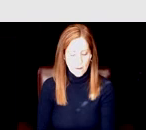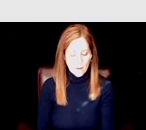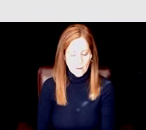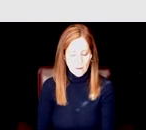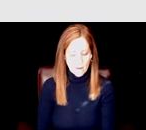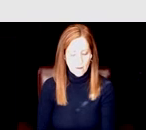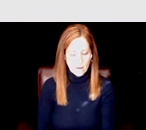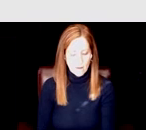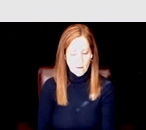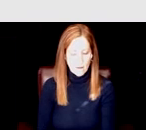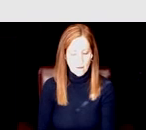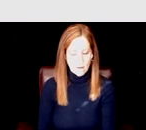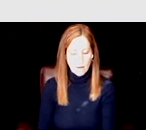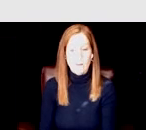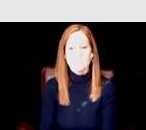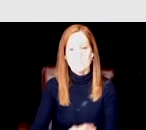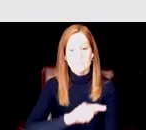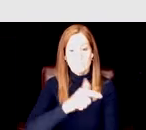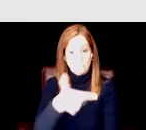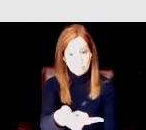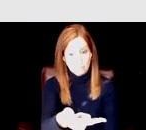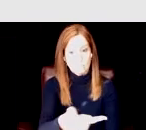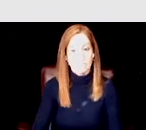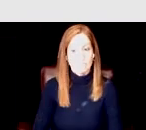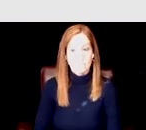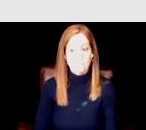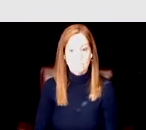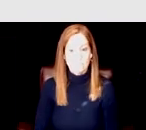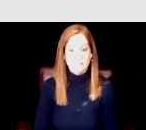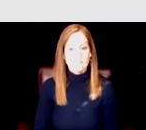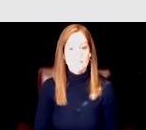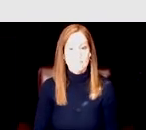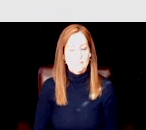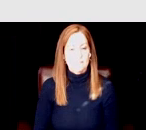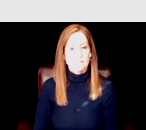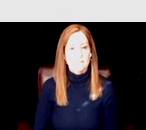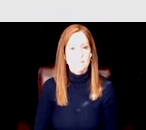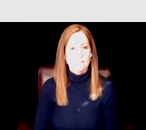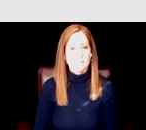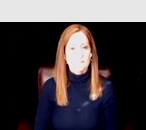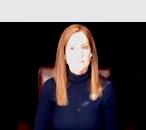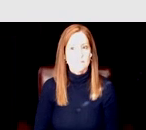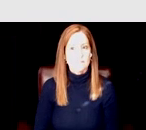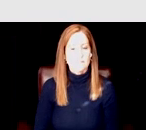So for the HTML, for the column headings, id values uniquely identify those column headings.